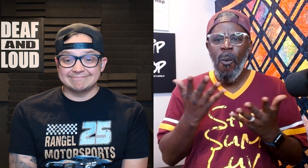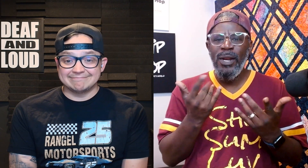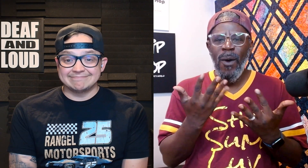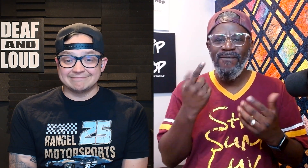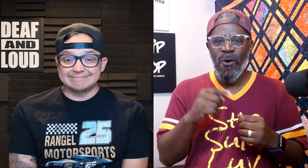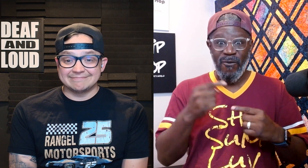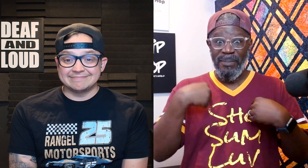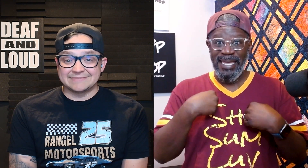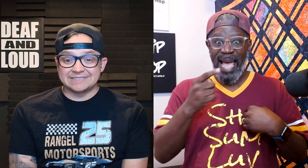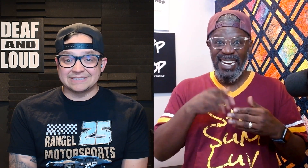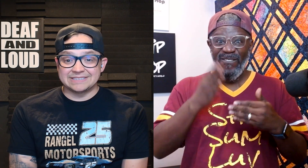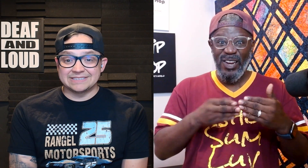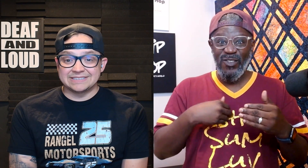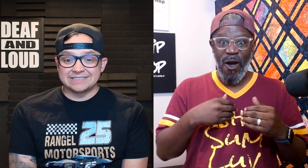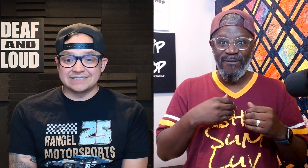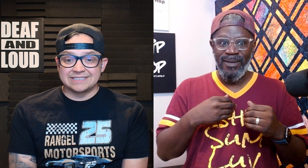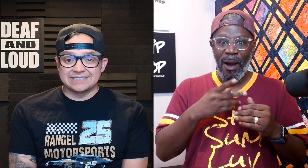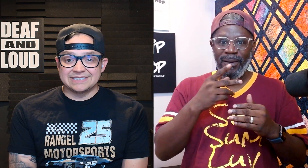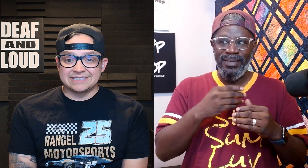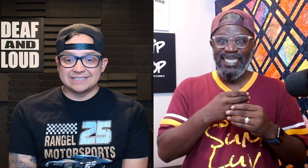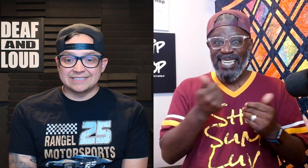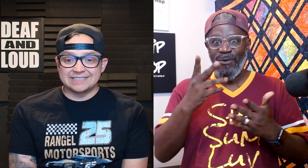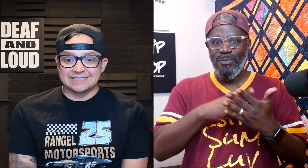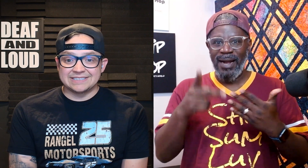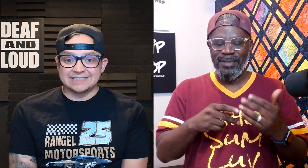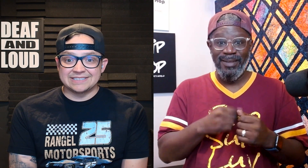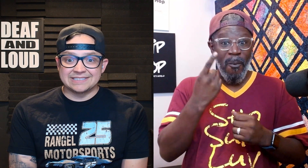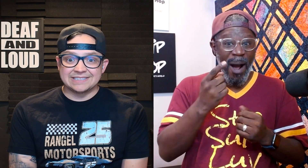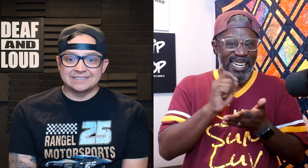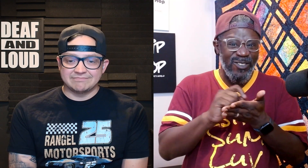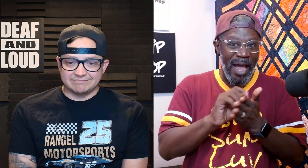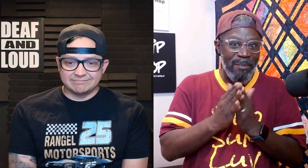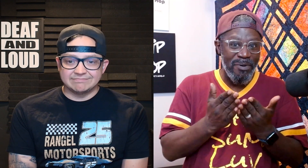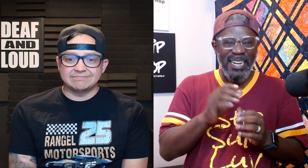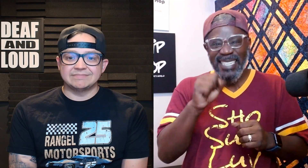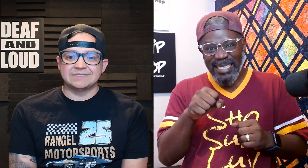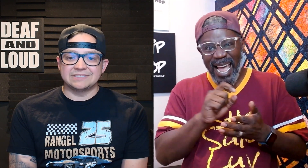What are you waiting for? For me, I need to finish off several projects, and one is writing a book.